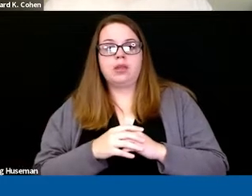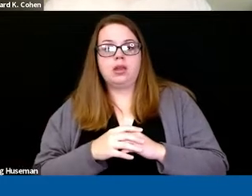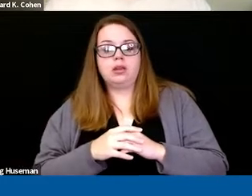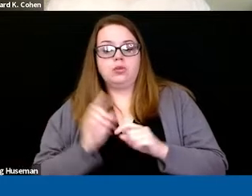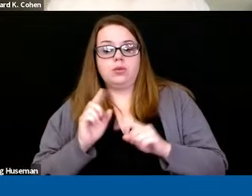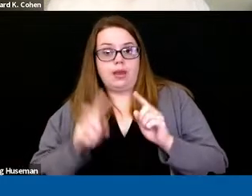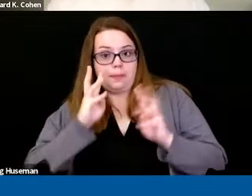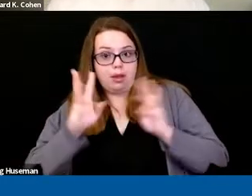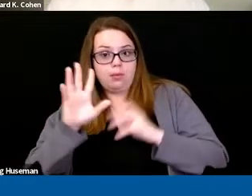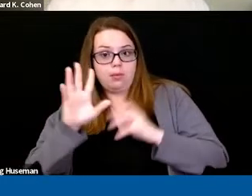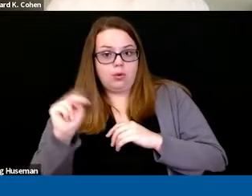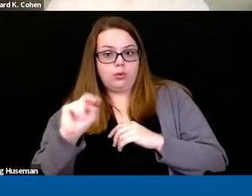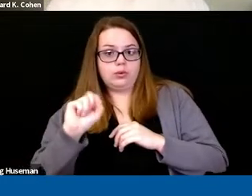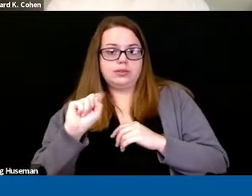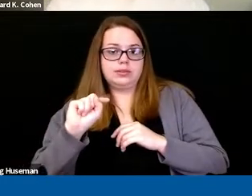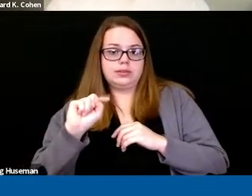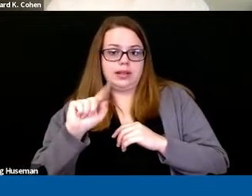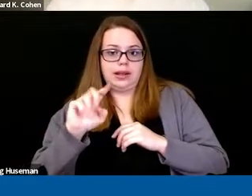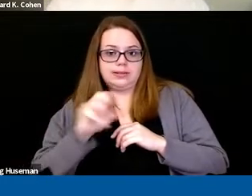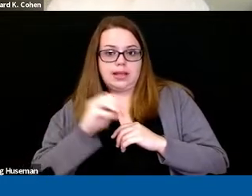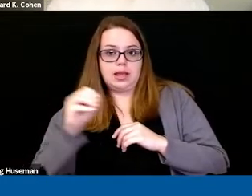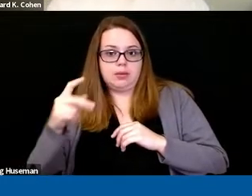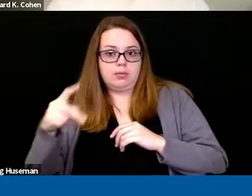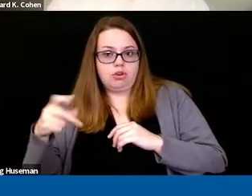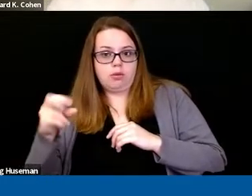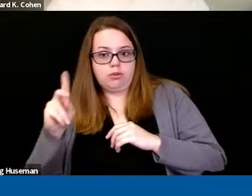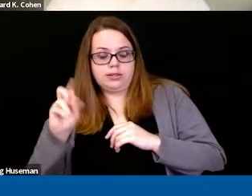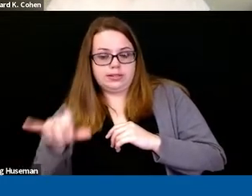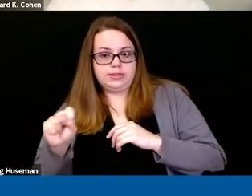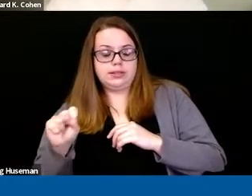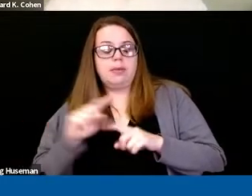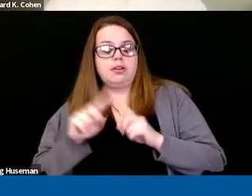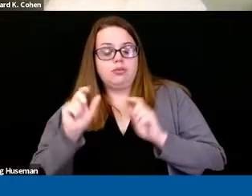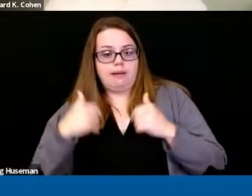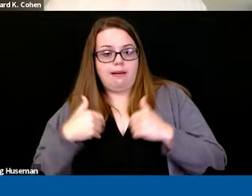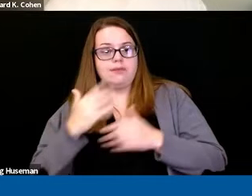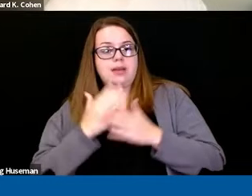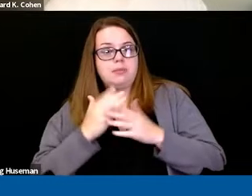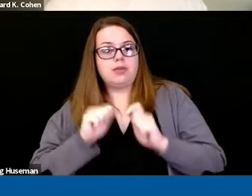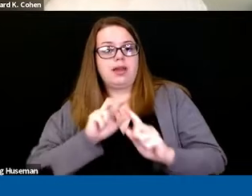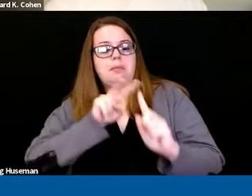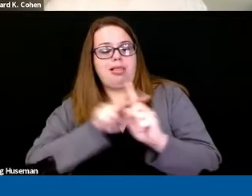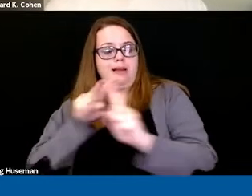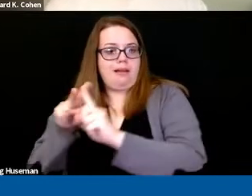there are rules about which states and properties you can apply to specific roles. Some states and properties are required on certain roles,